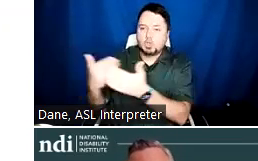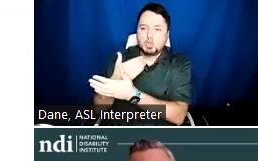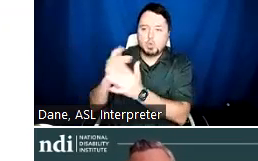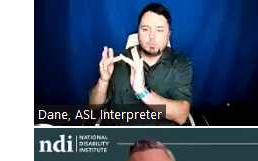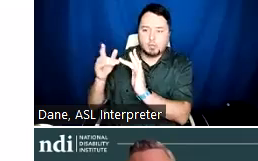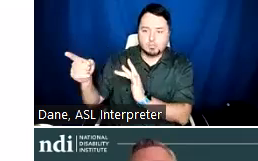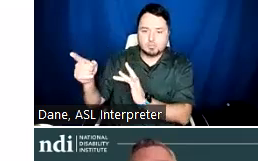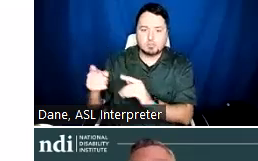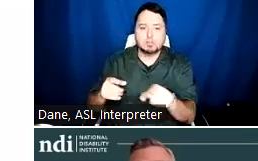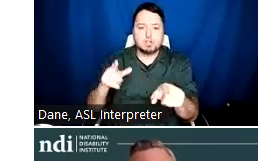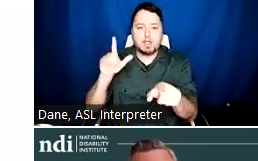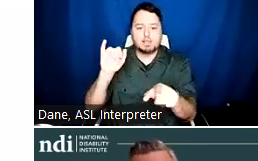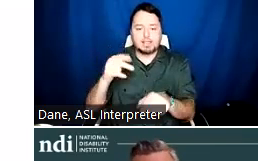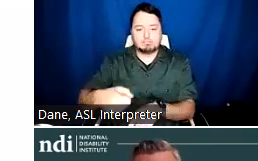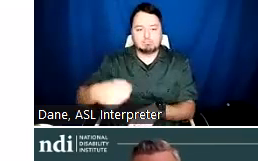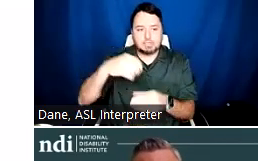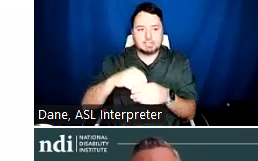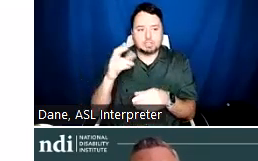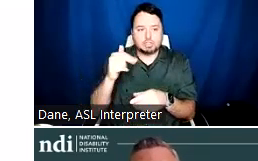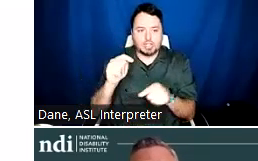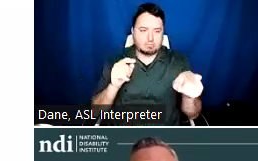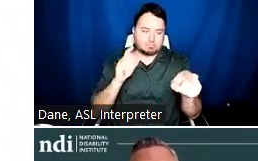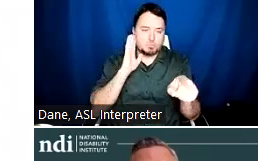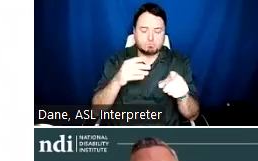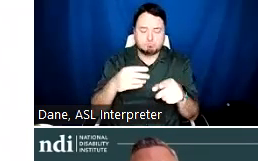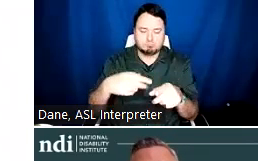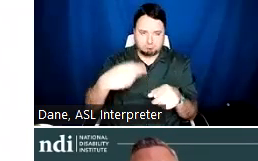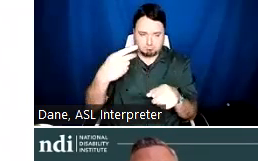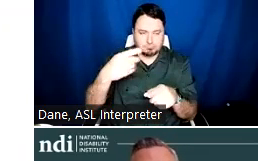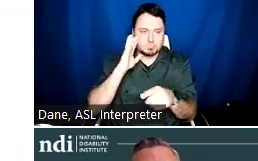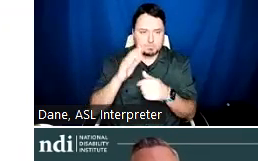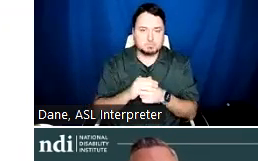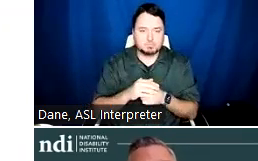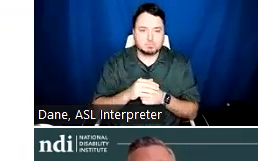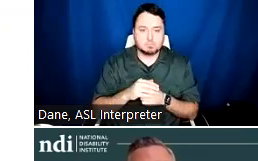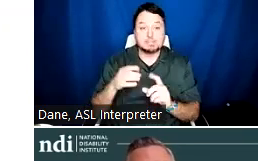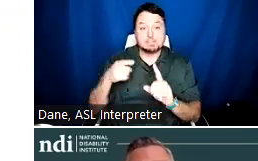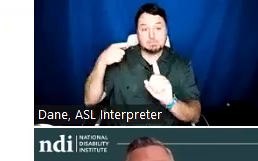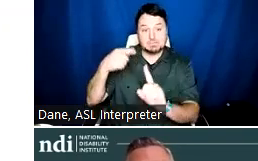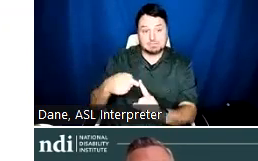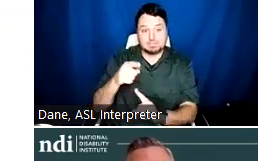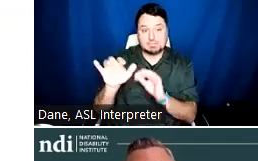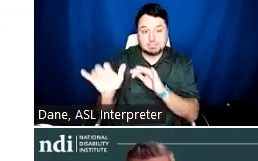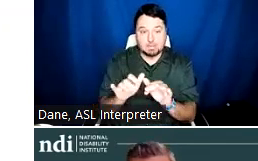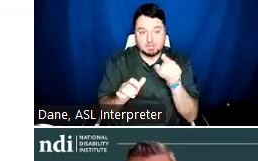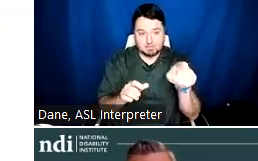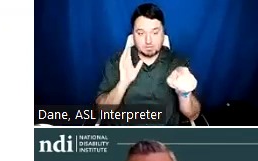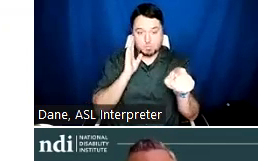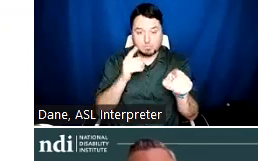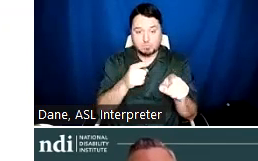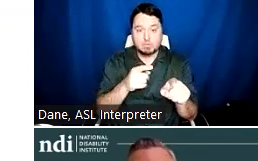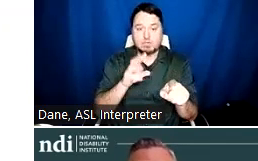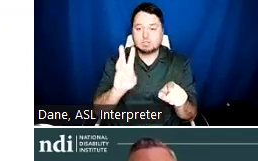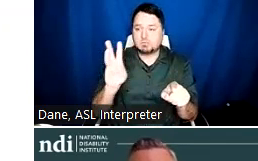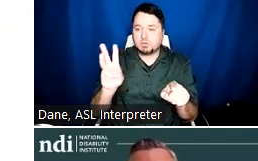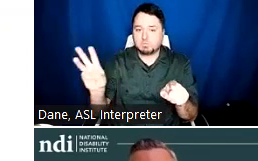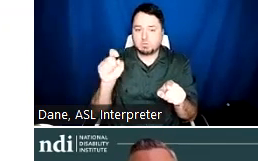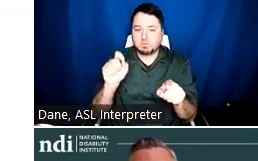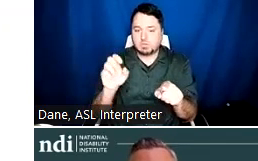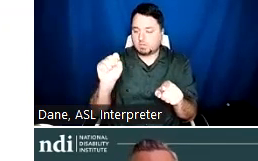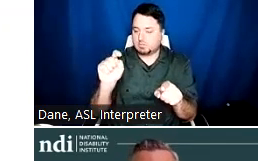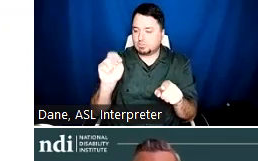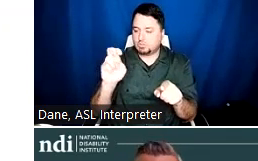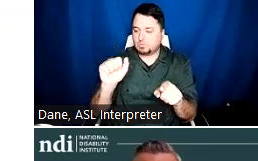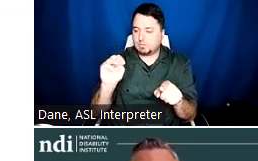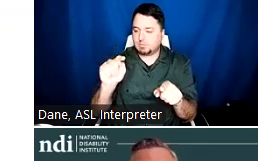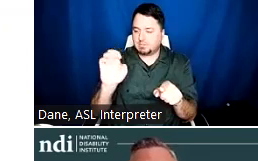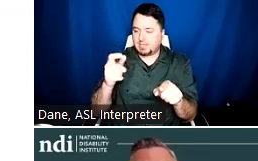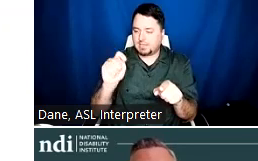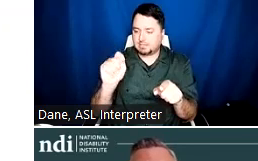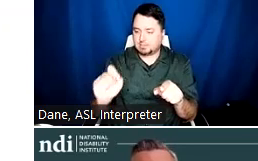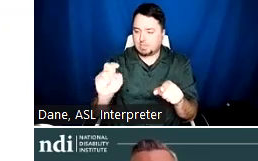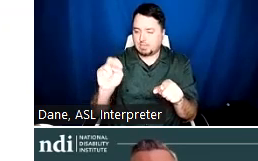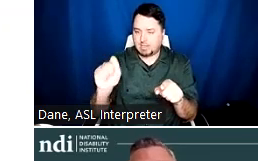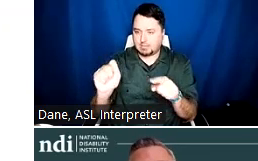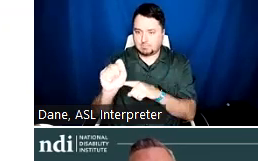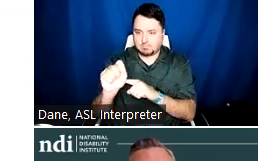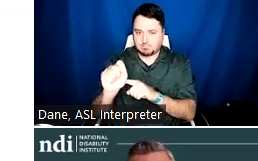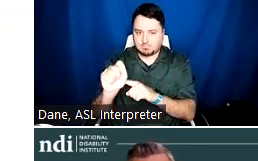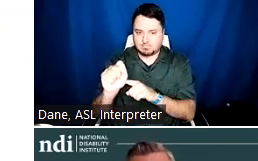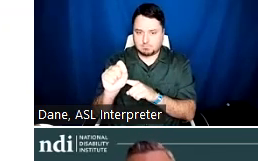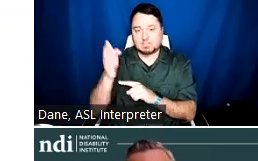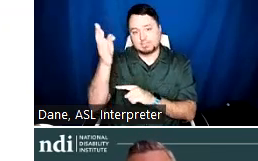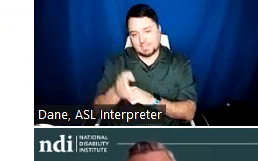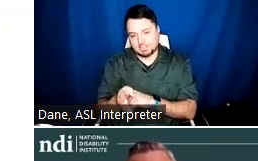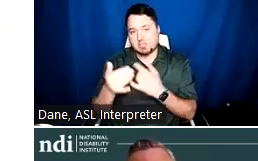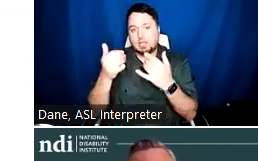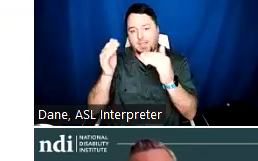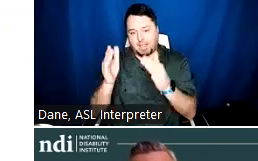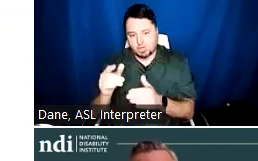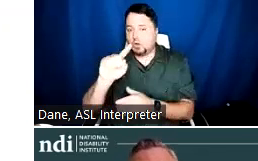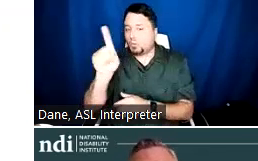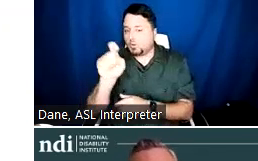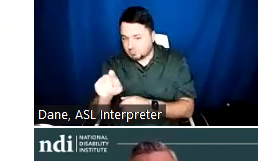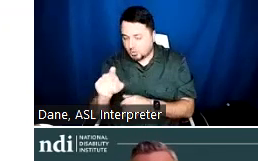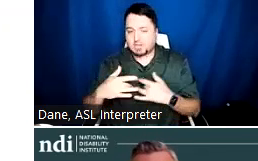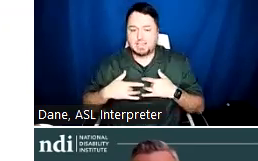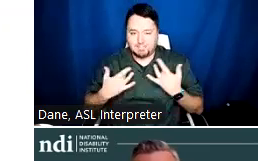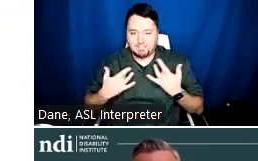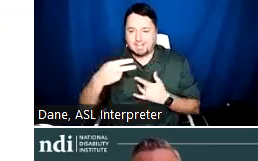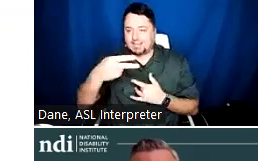posted in the chat or will be momentarily. https://www.streamtext.net/player?event=NDI